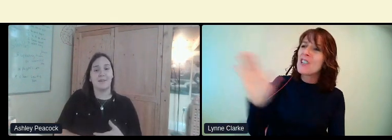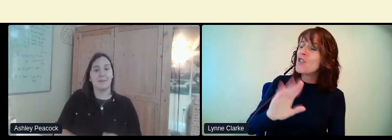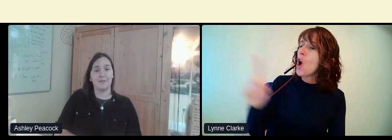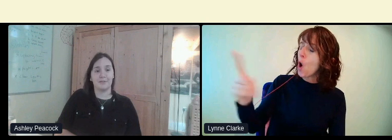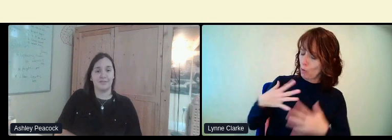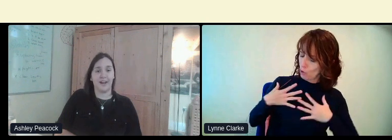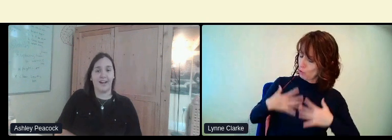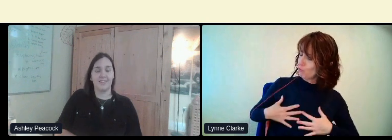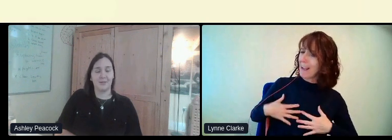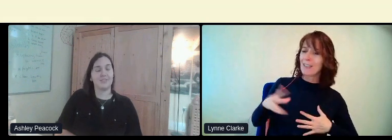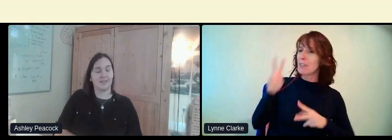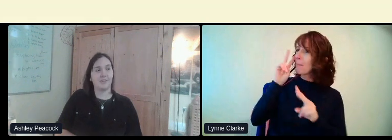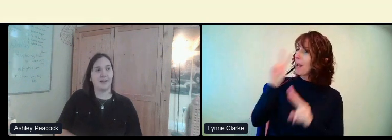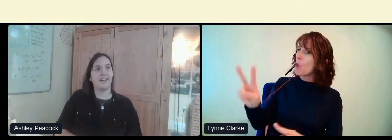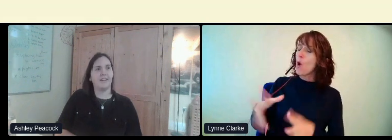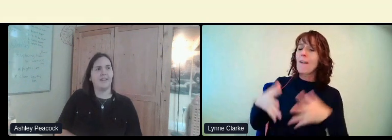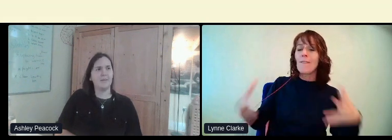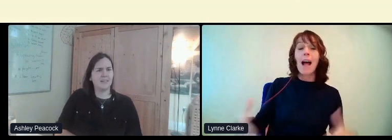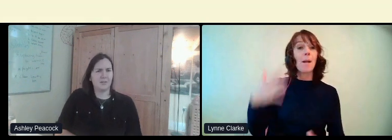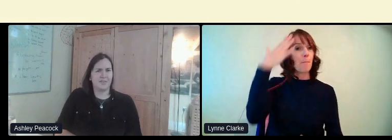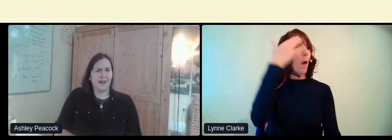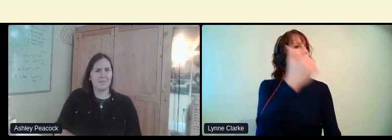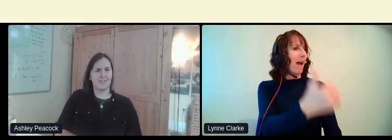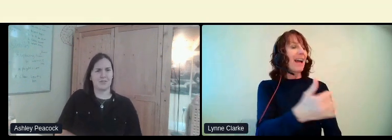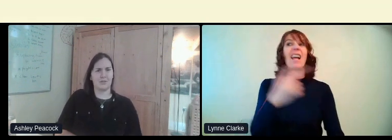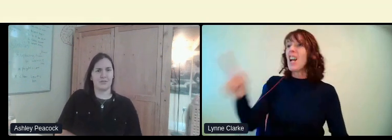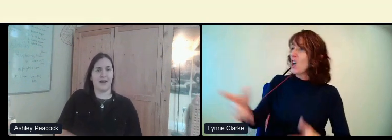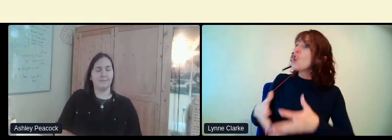make you look fat" and she was like "great" but he was like "your fat makes you look fat."